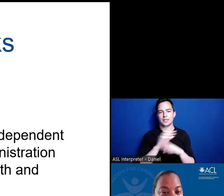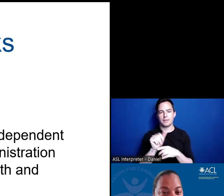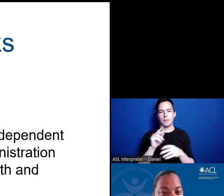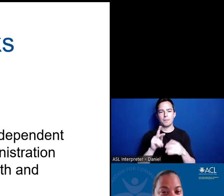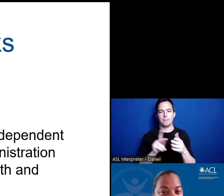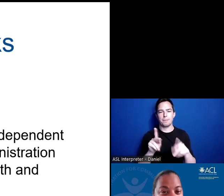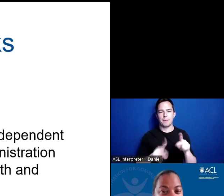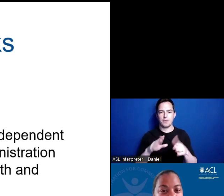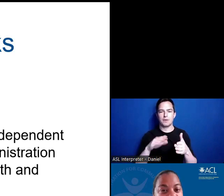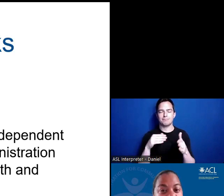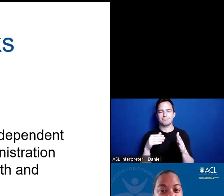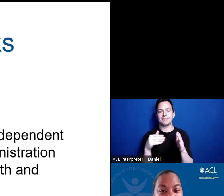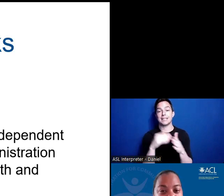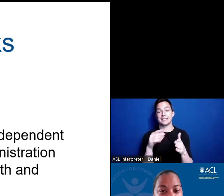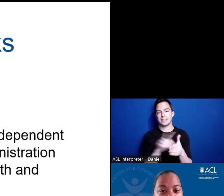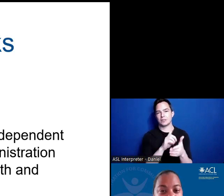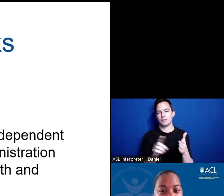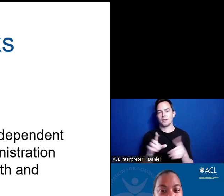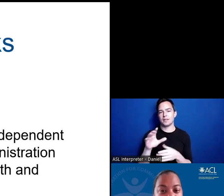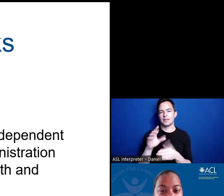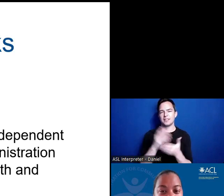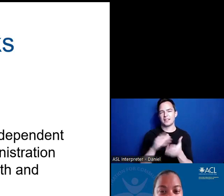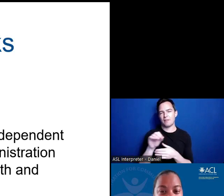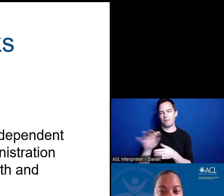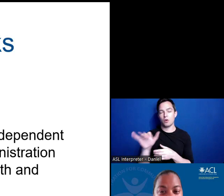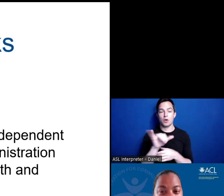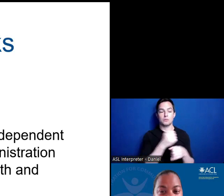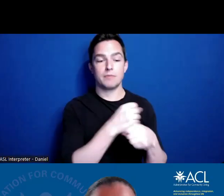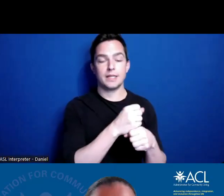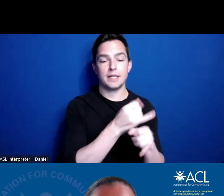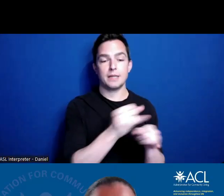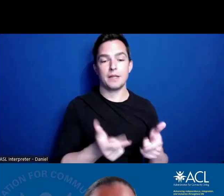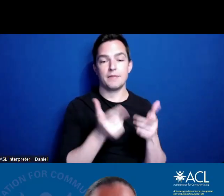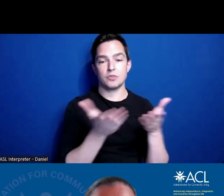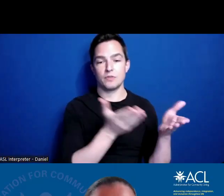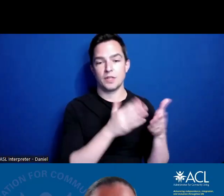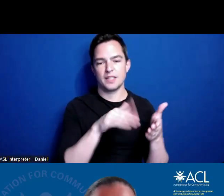Section 504, and also created both the Independent Living Services and Centers for Independent Living